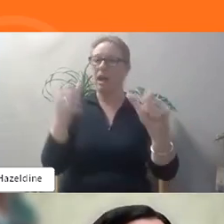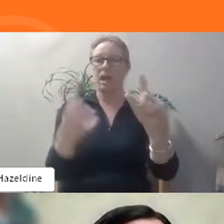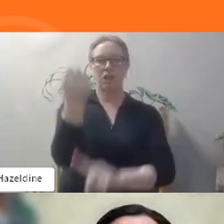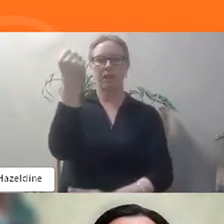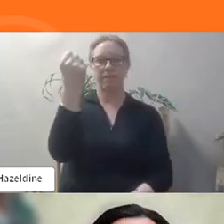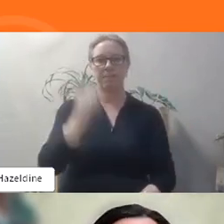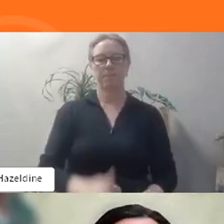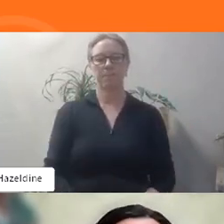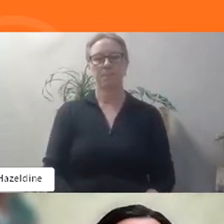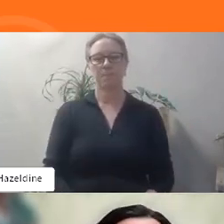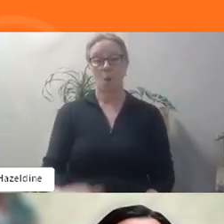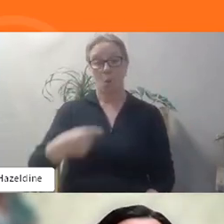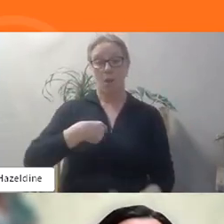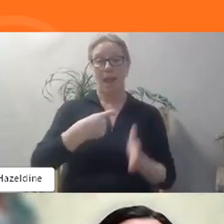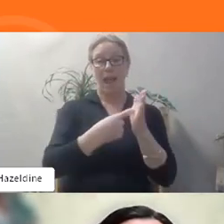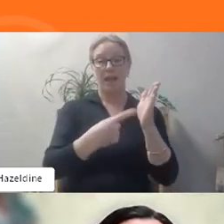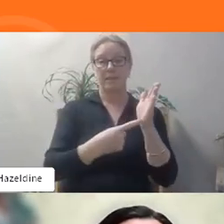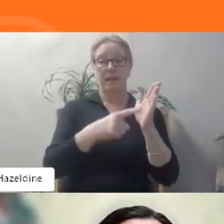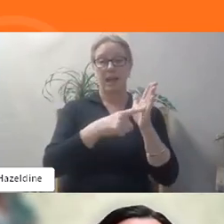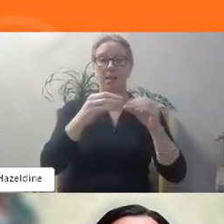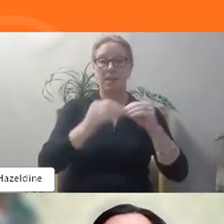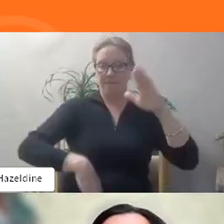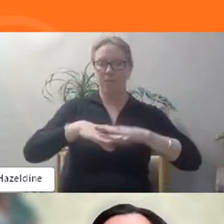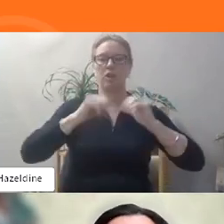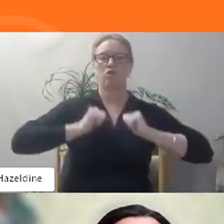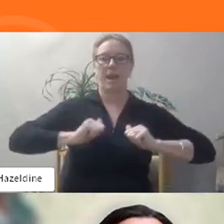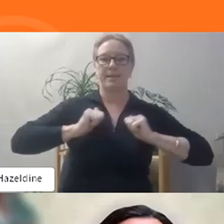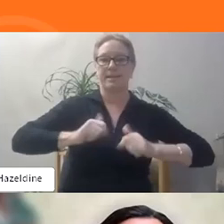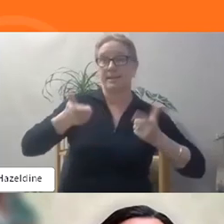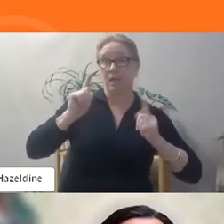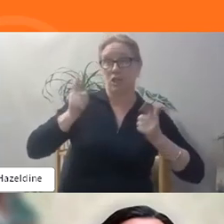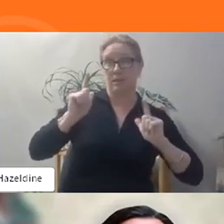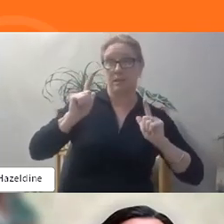We are RTLB and fully changed teachers. And we become RTLB because we know